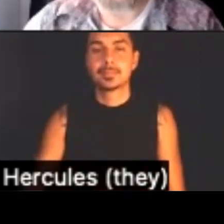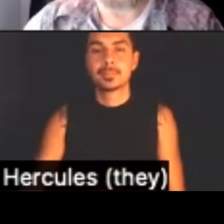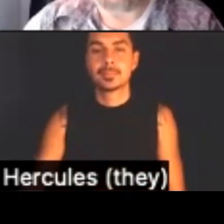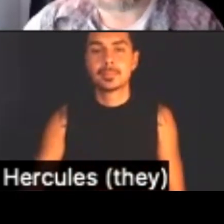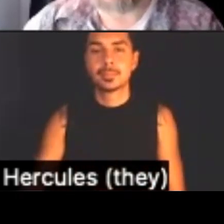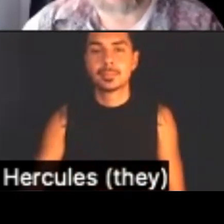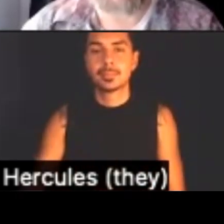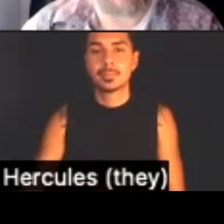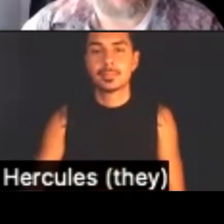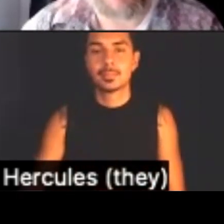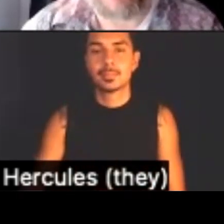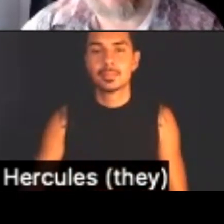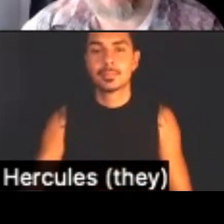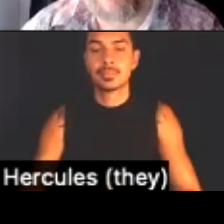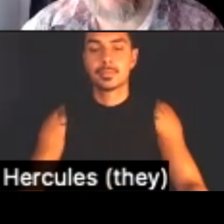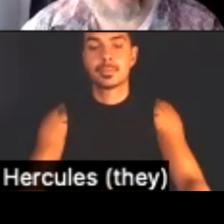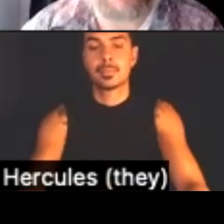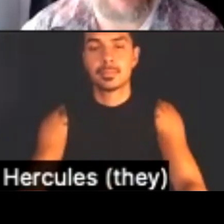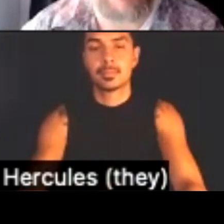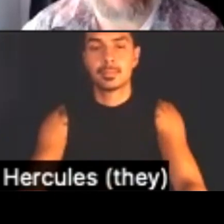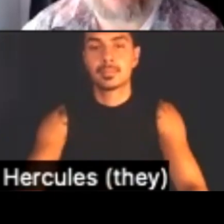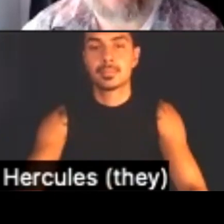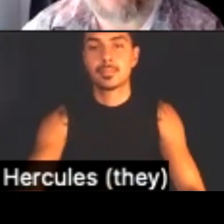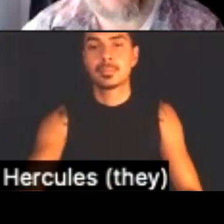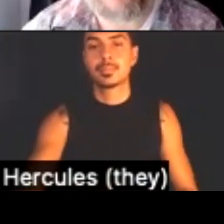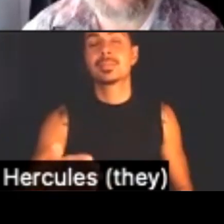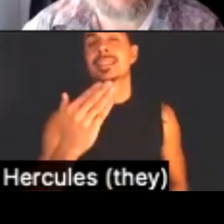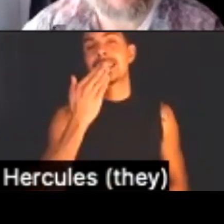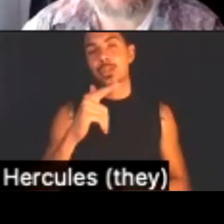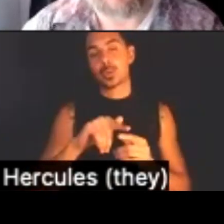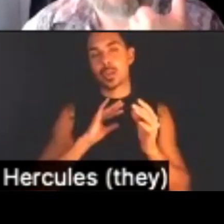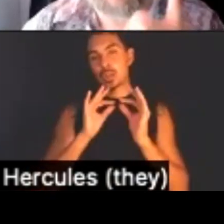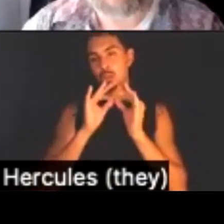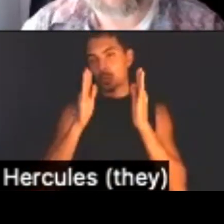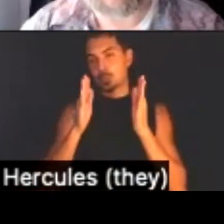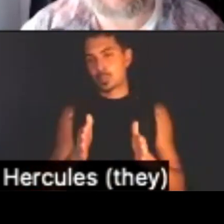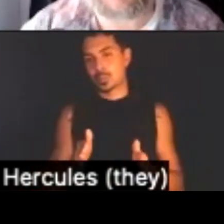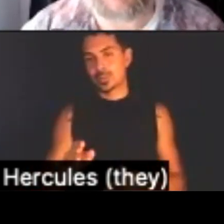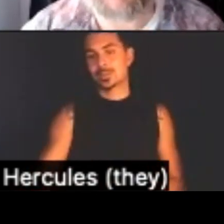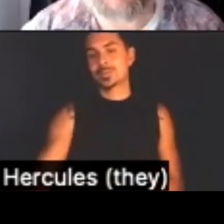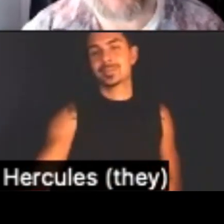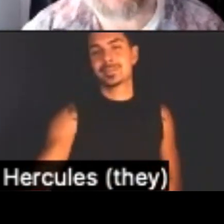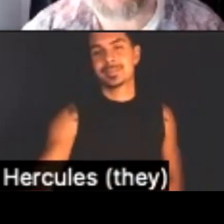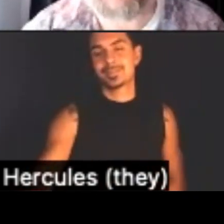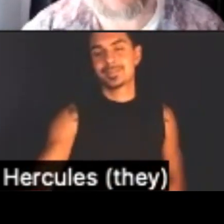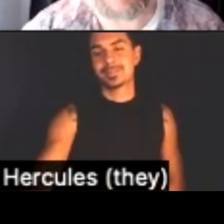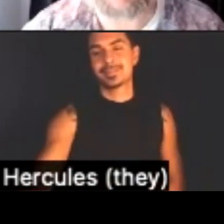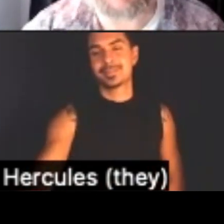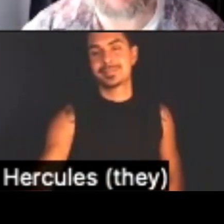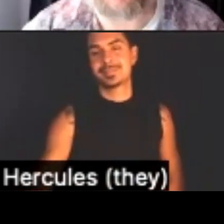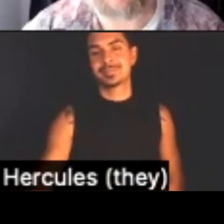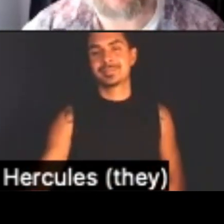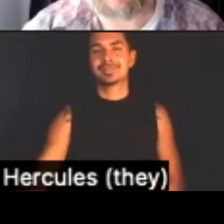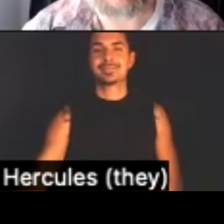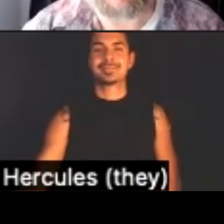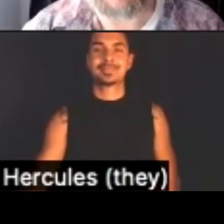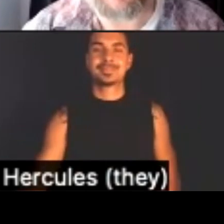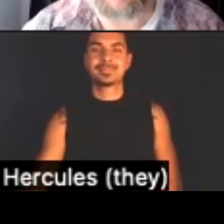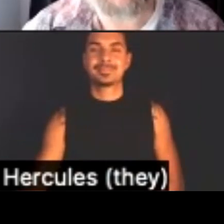Thank you so much everybody for being here and thanks to our ASL folks who are new to us and fantastic. So thank you all.